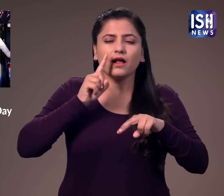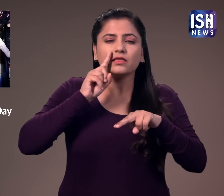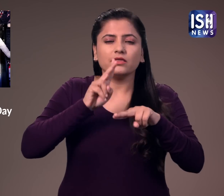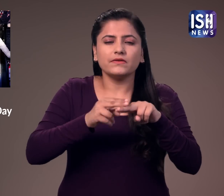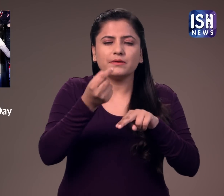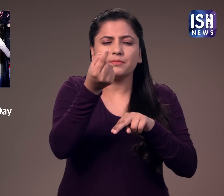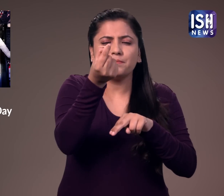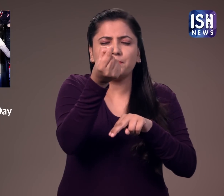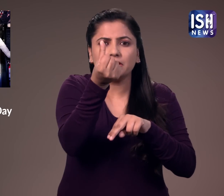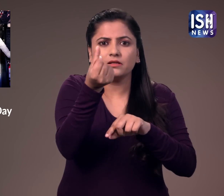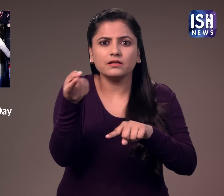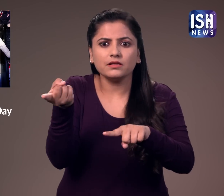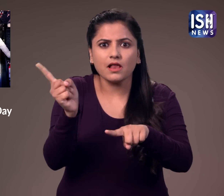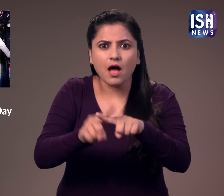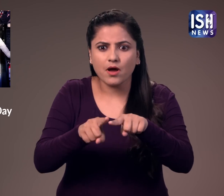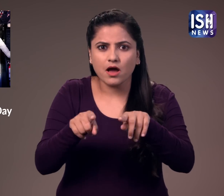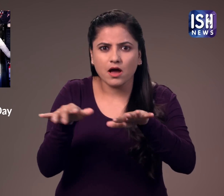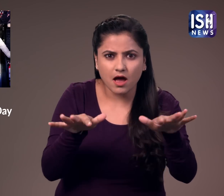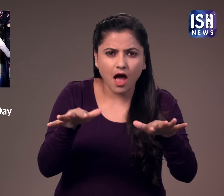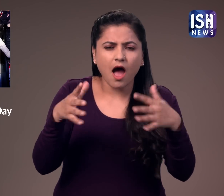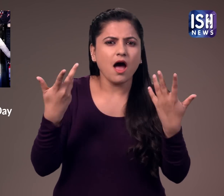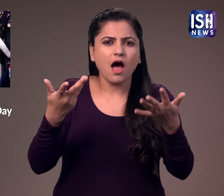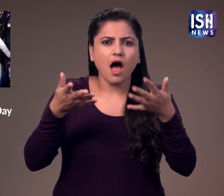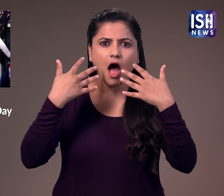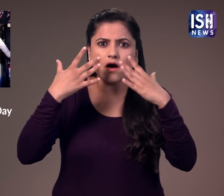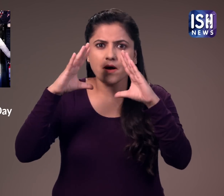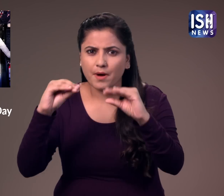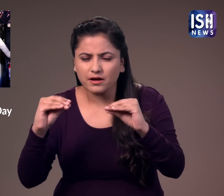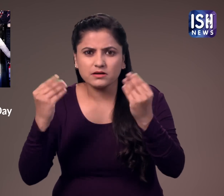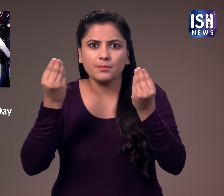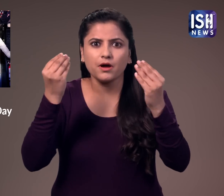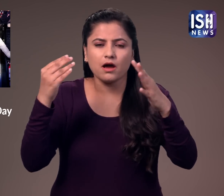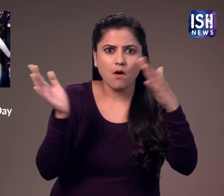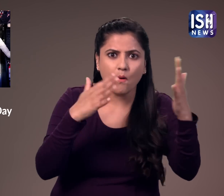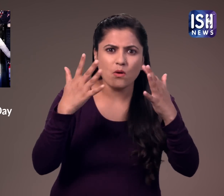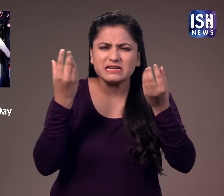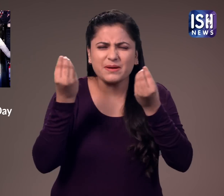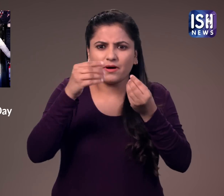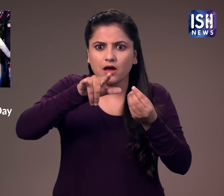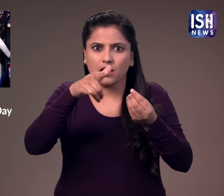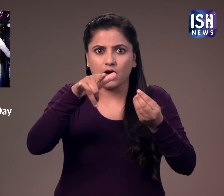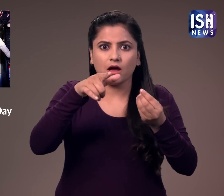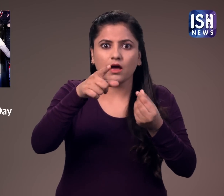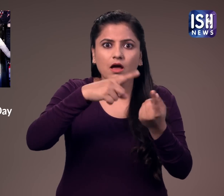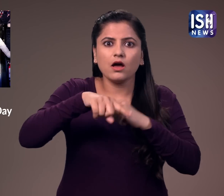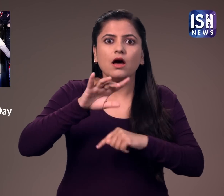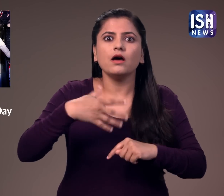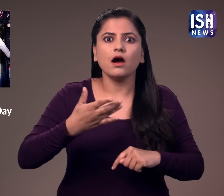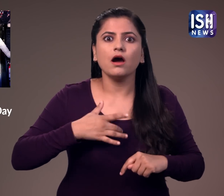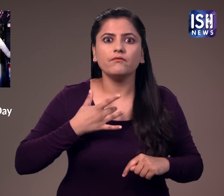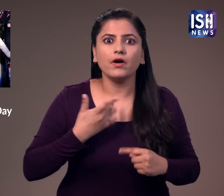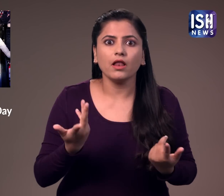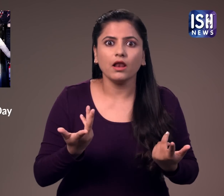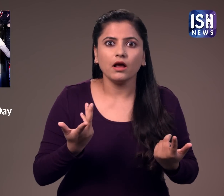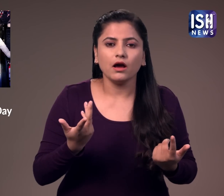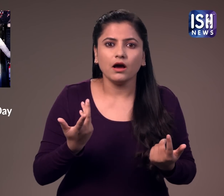How would you feel if there is turbulence, lack of oxygen or other technical failures?